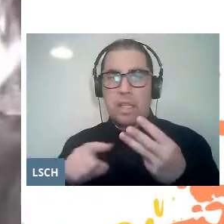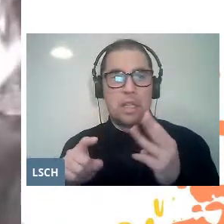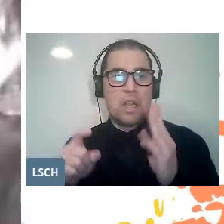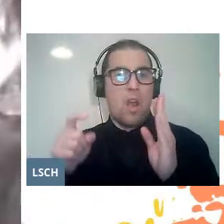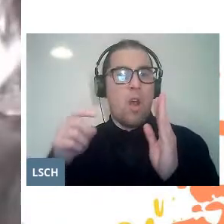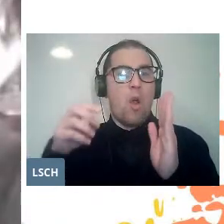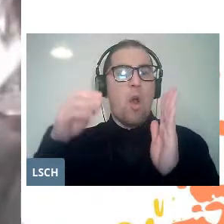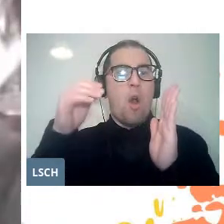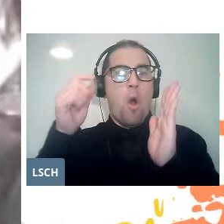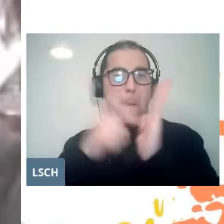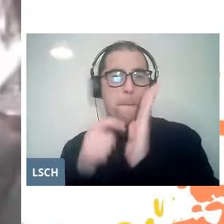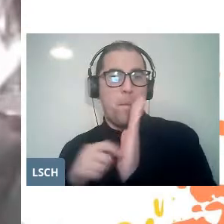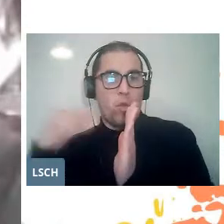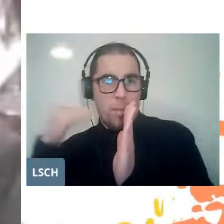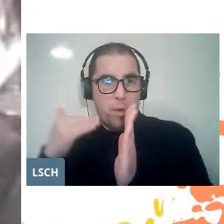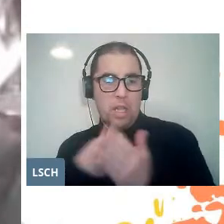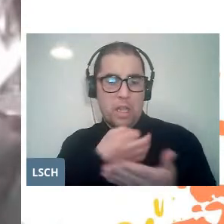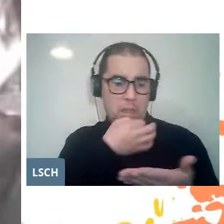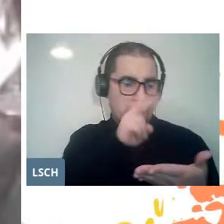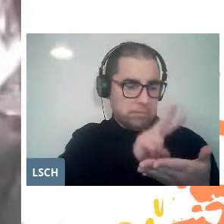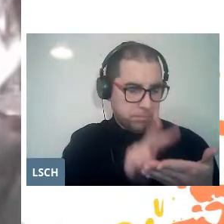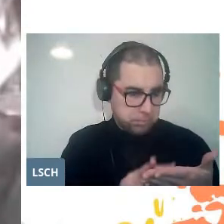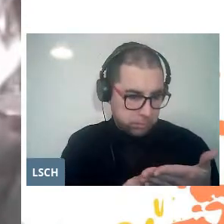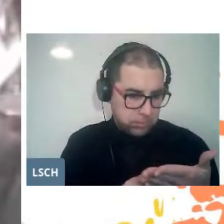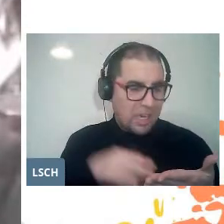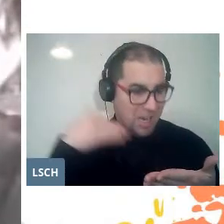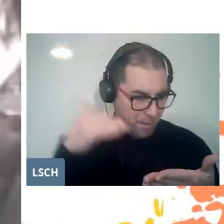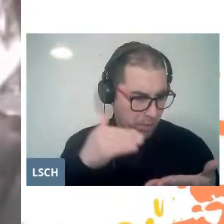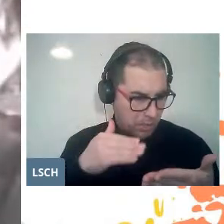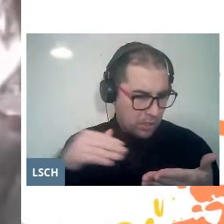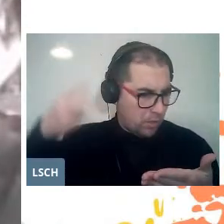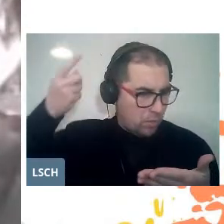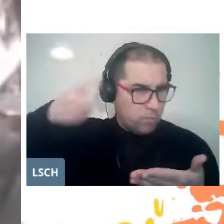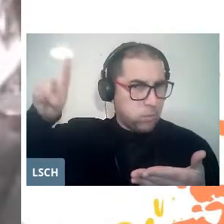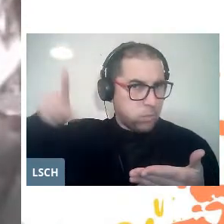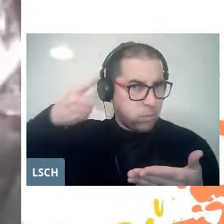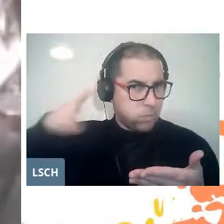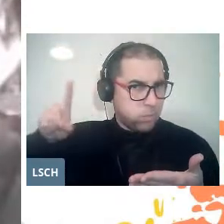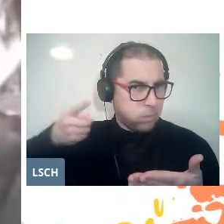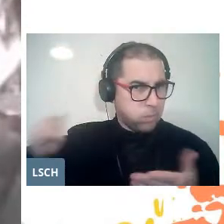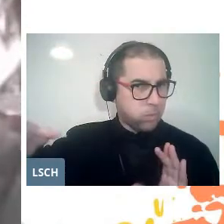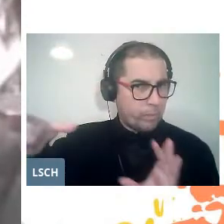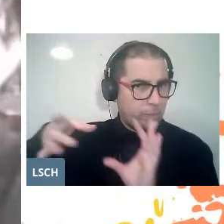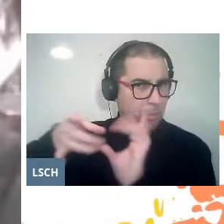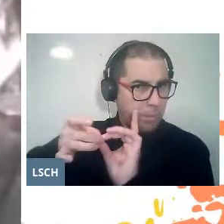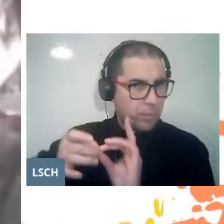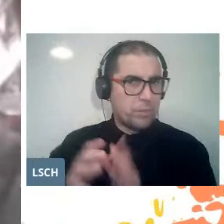in that story that will appear in the interpretation of that piece.